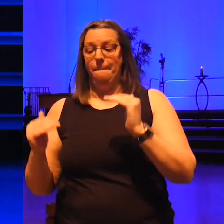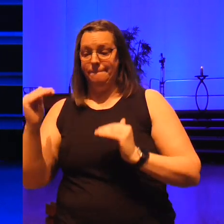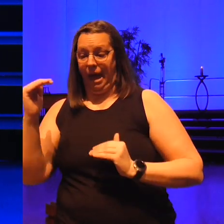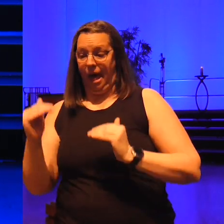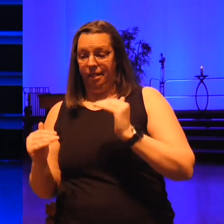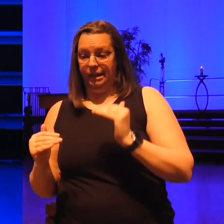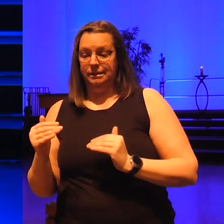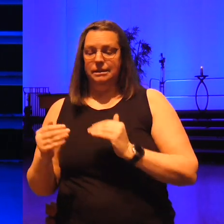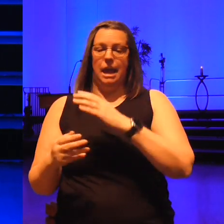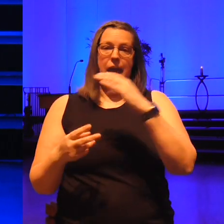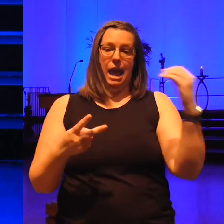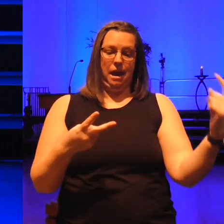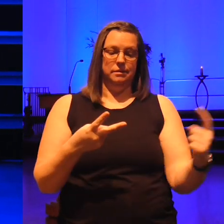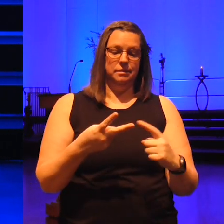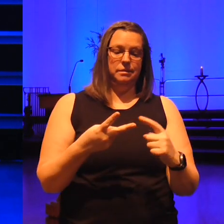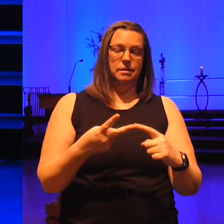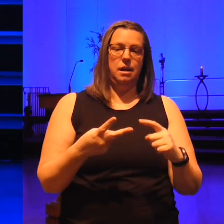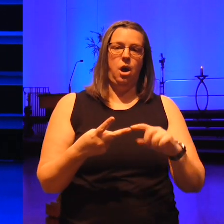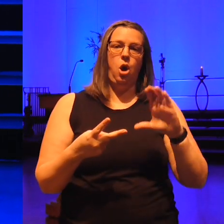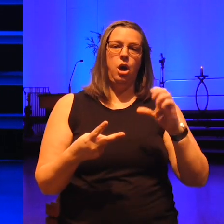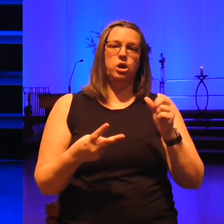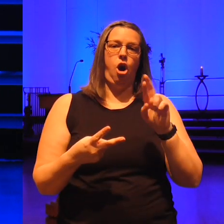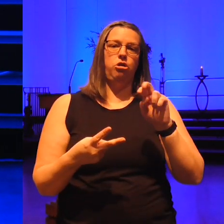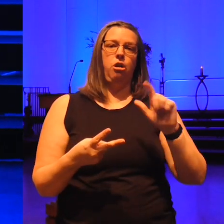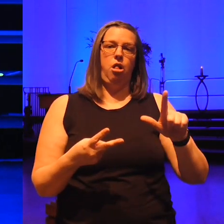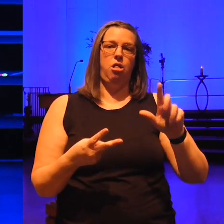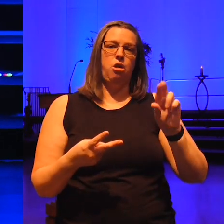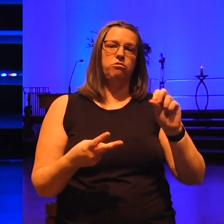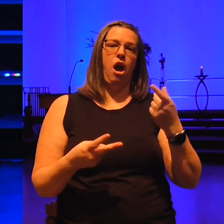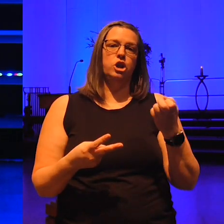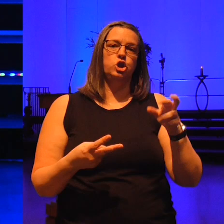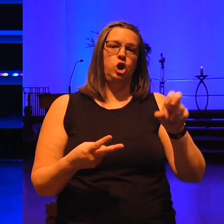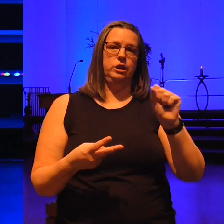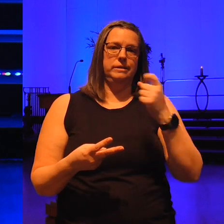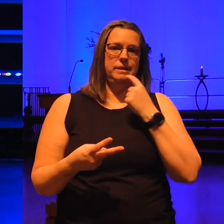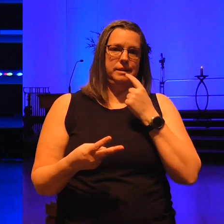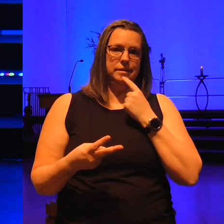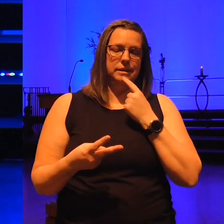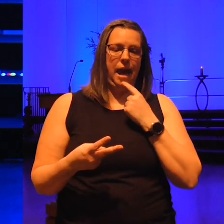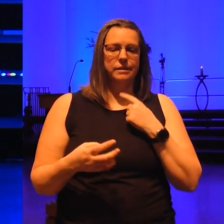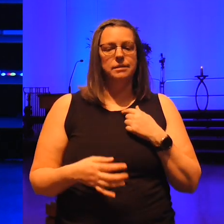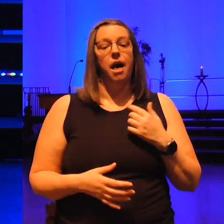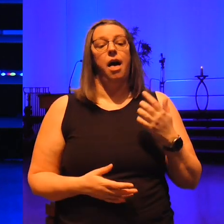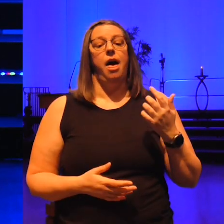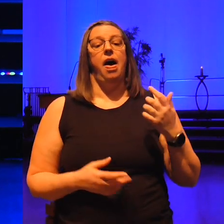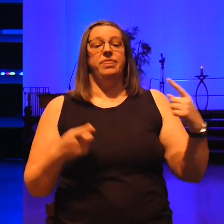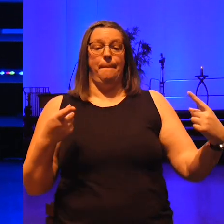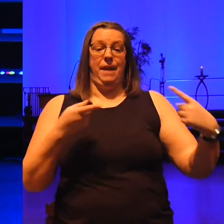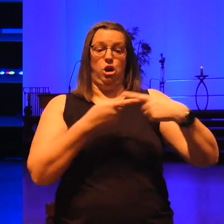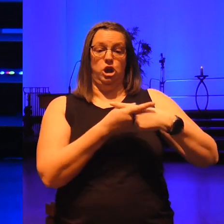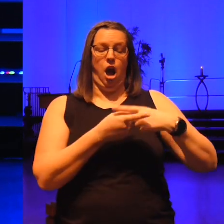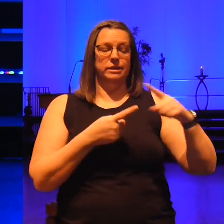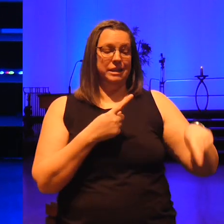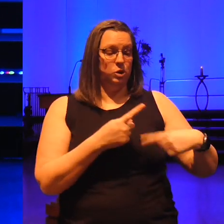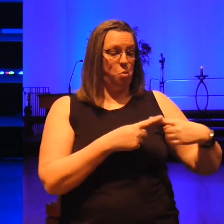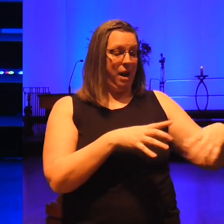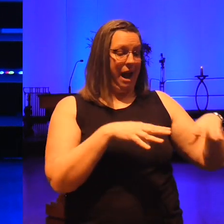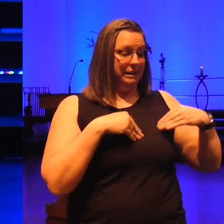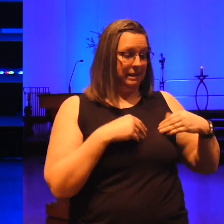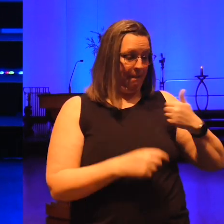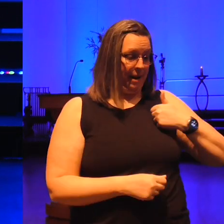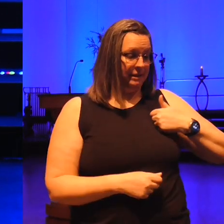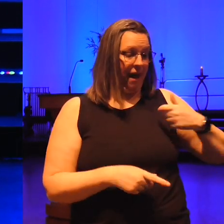Carl Rogers said he said the Curious Paradox is that when I accept myself as I am then I can